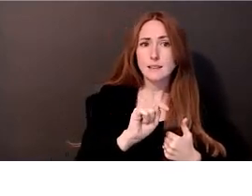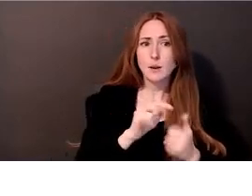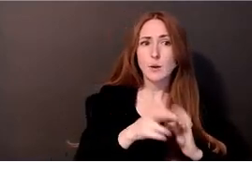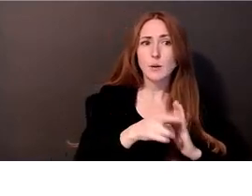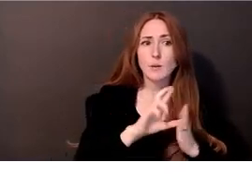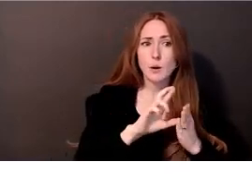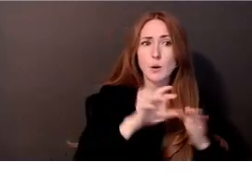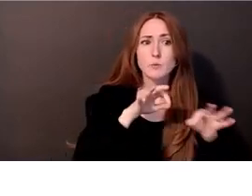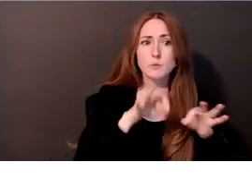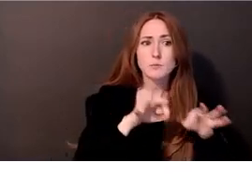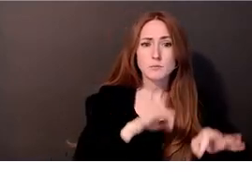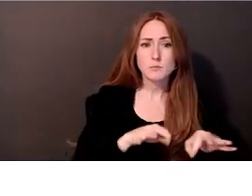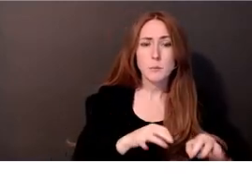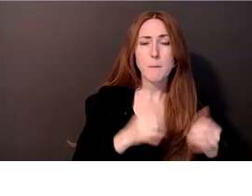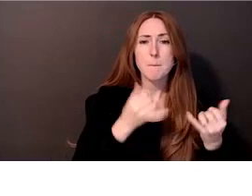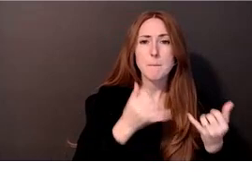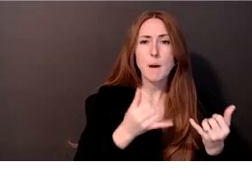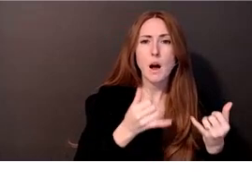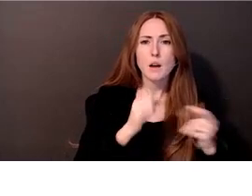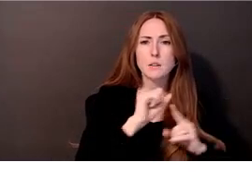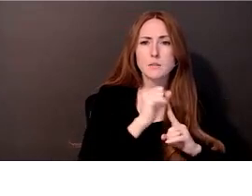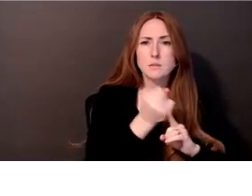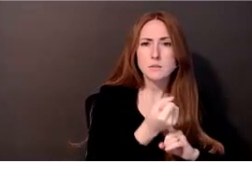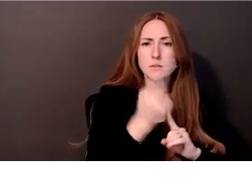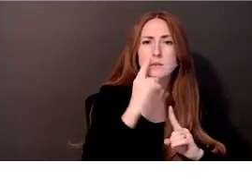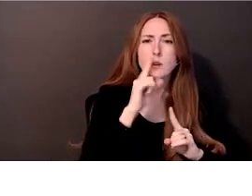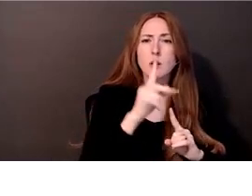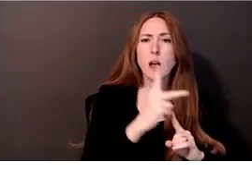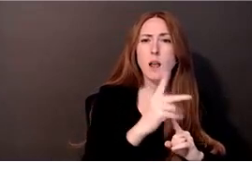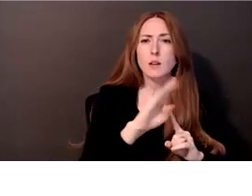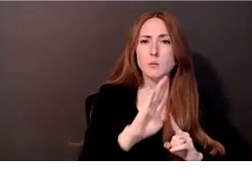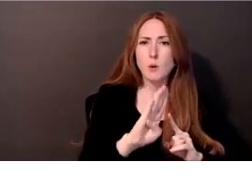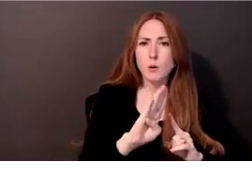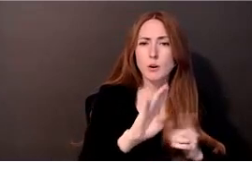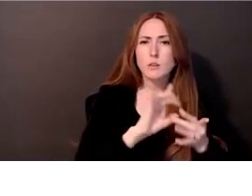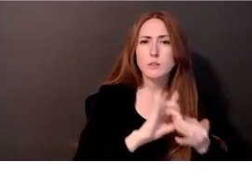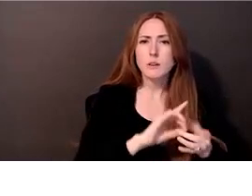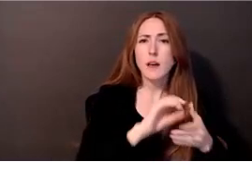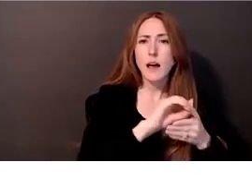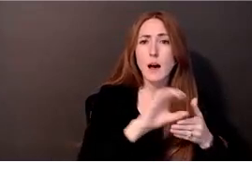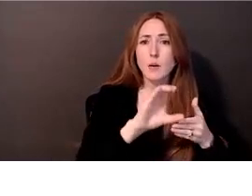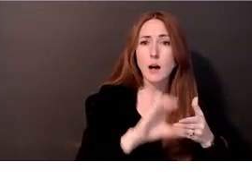in term of context mechanisms and outcomes. And we follow comprehensive steps,